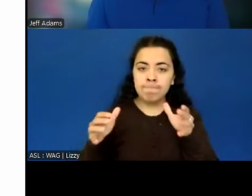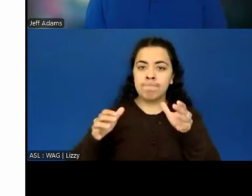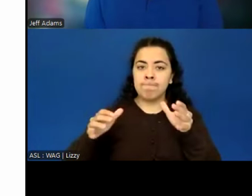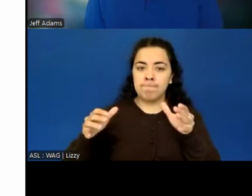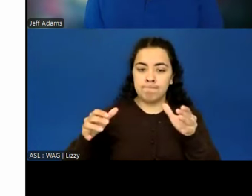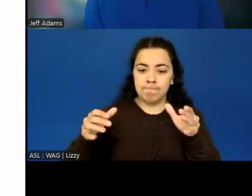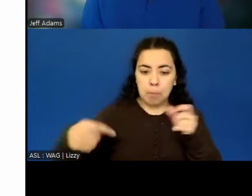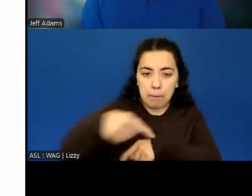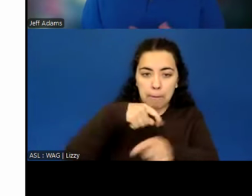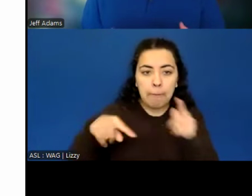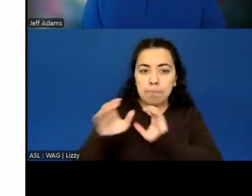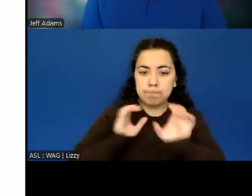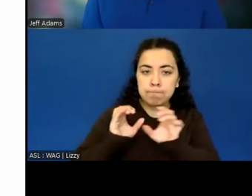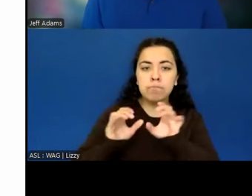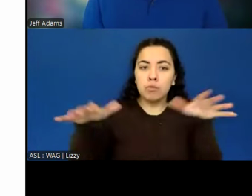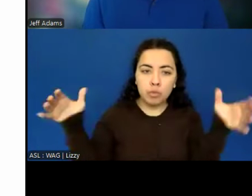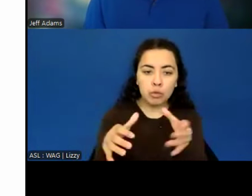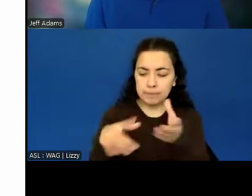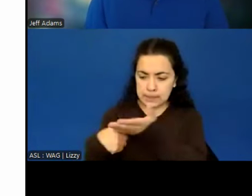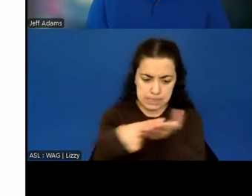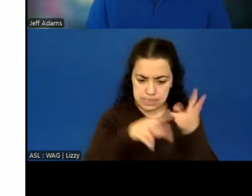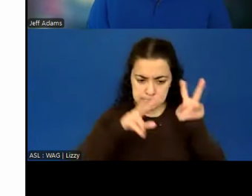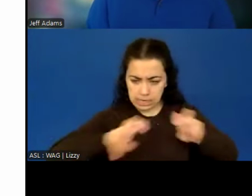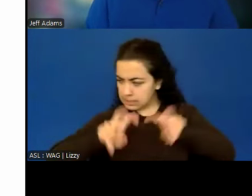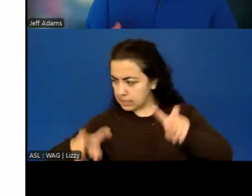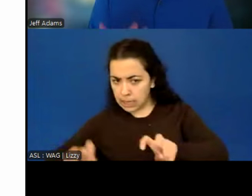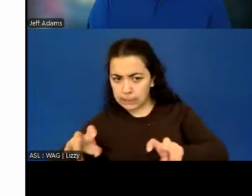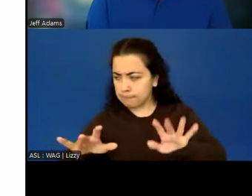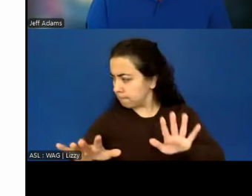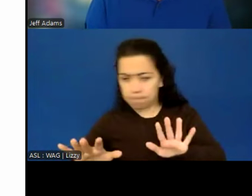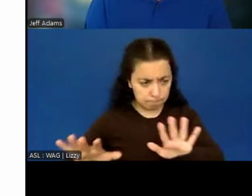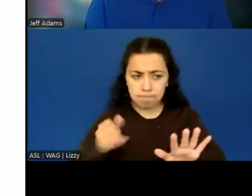is good, so you can determine how something is fixed, making sure you are documenting those